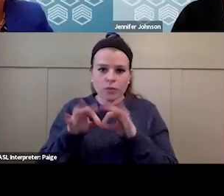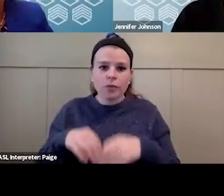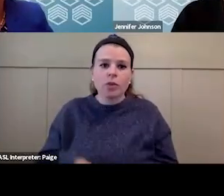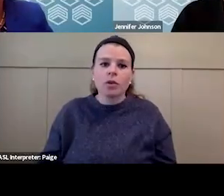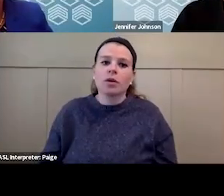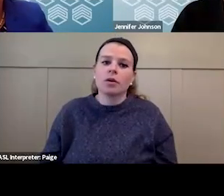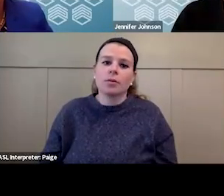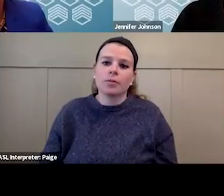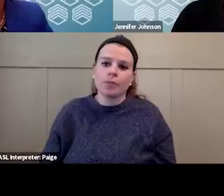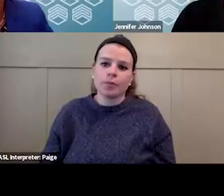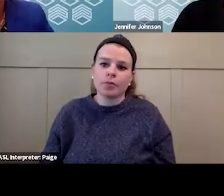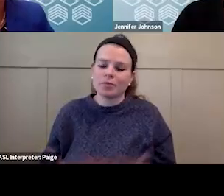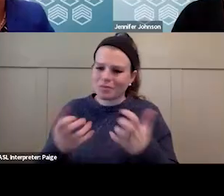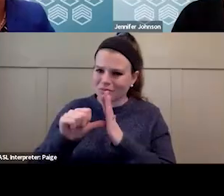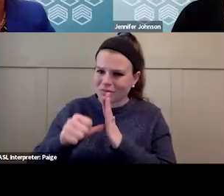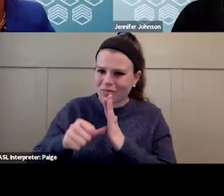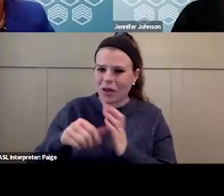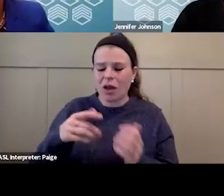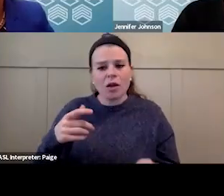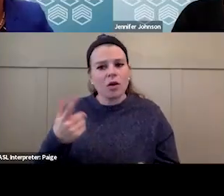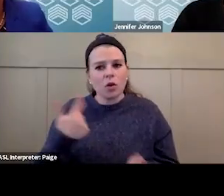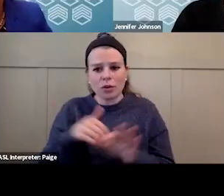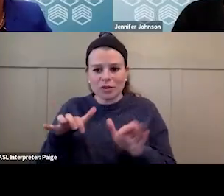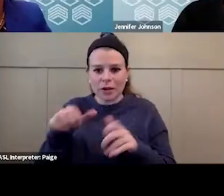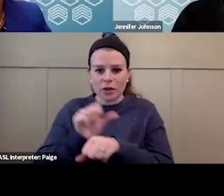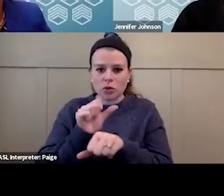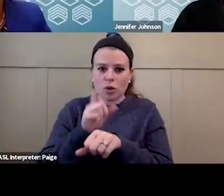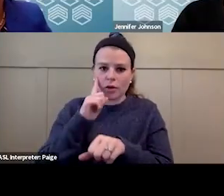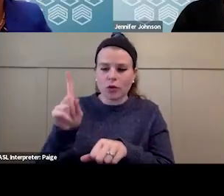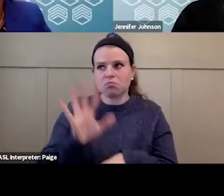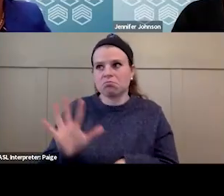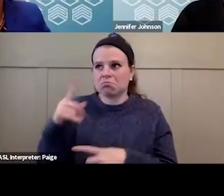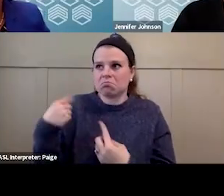Um, I know I've d- I've done this work for just about 20 years now, and things change.